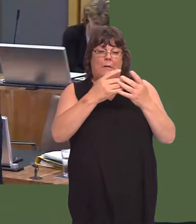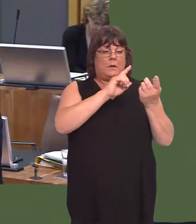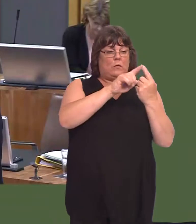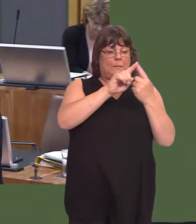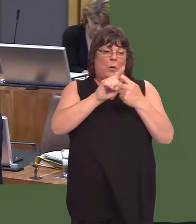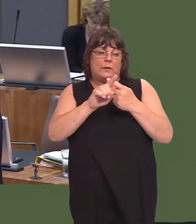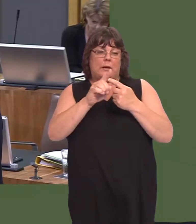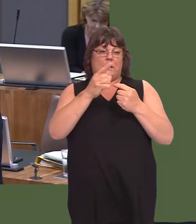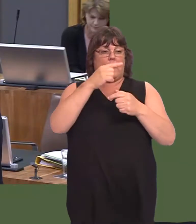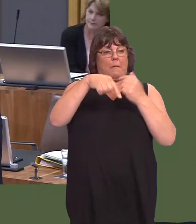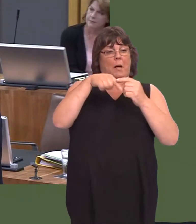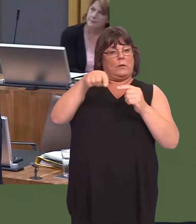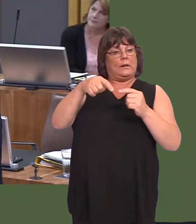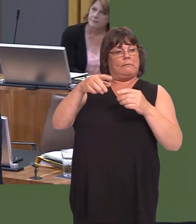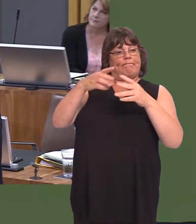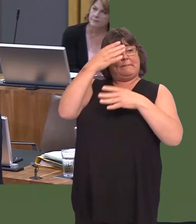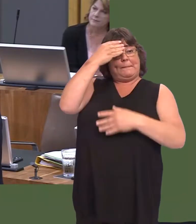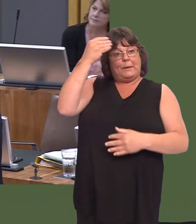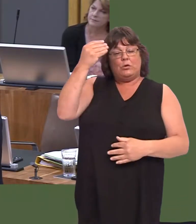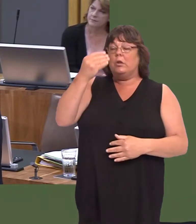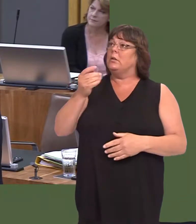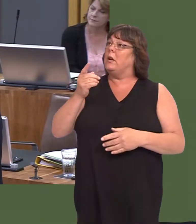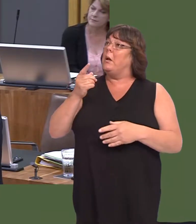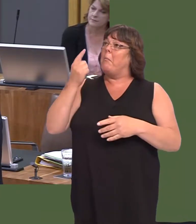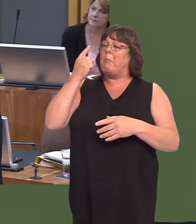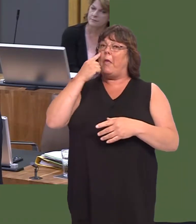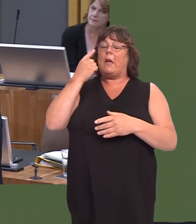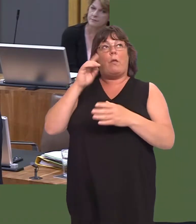that the Government has received on this, but I believe this is very much a matter for